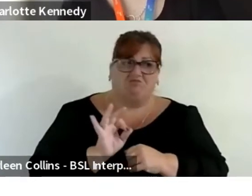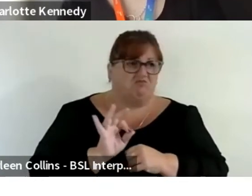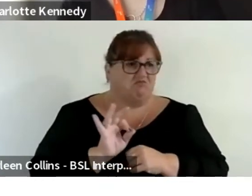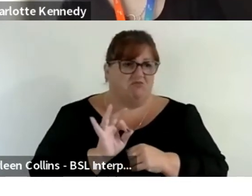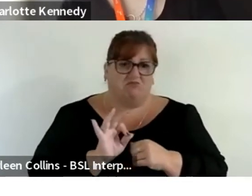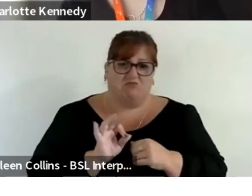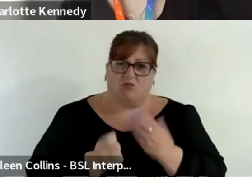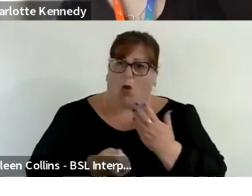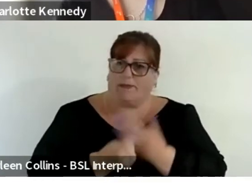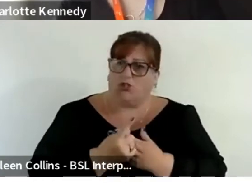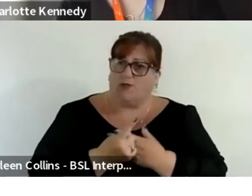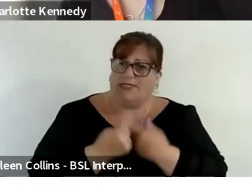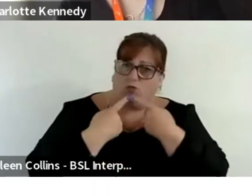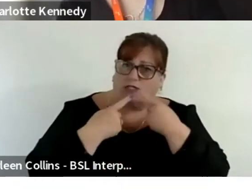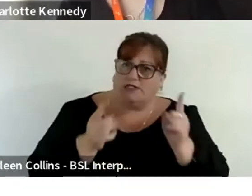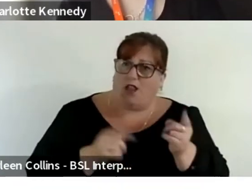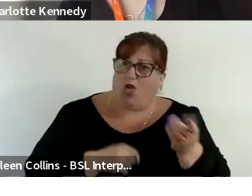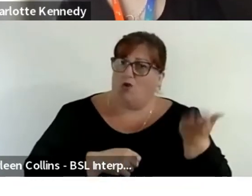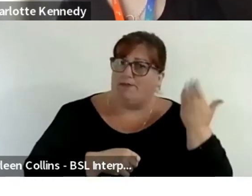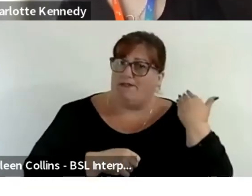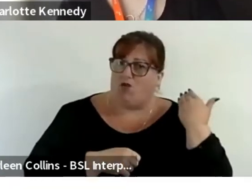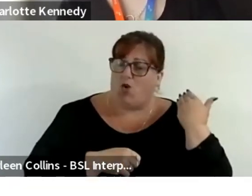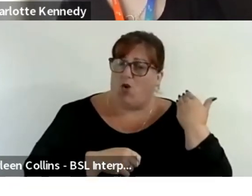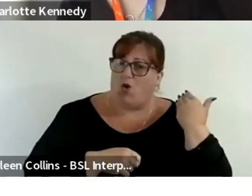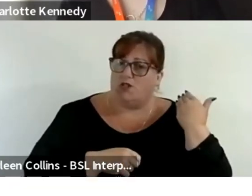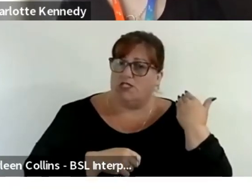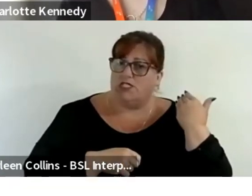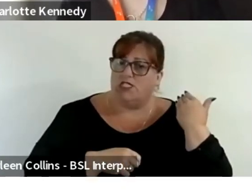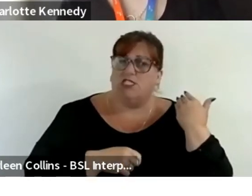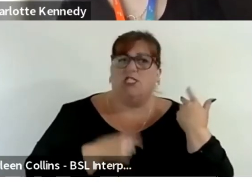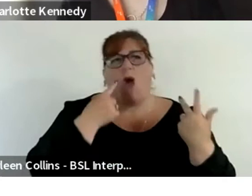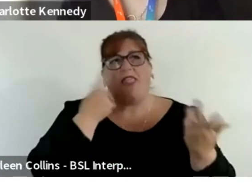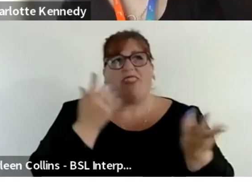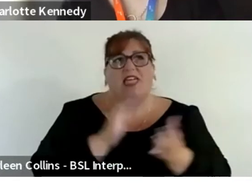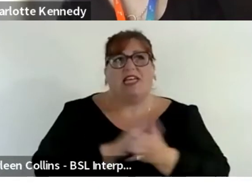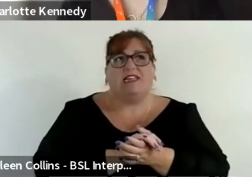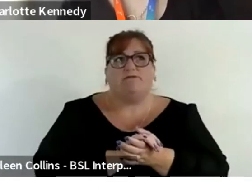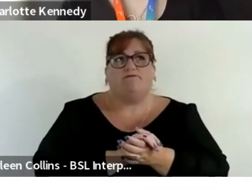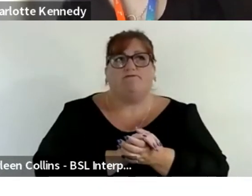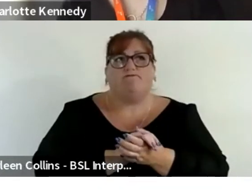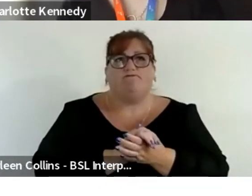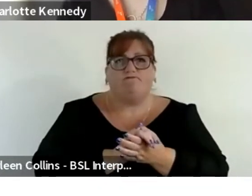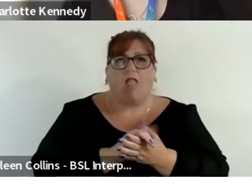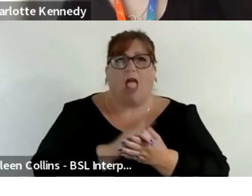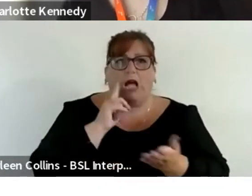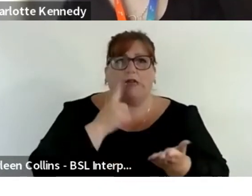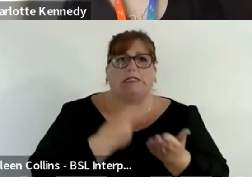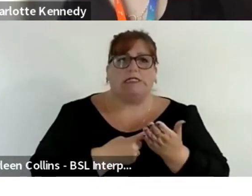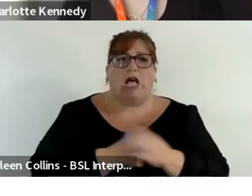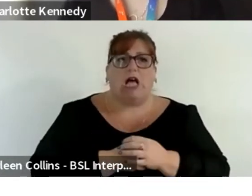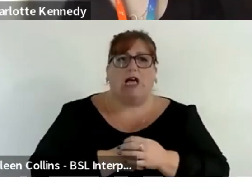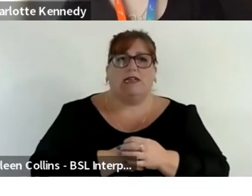So, yeah, I guess I just decided that I would rather they knew, should I